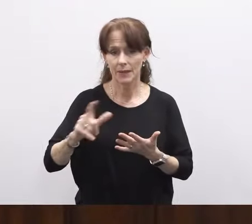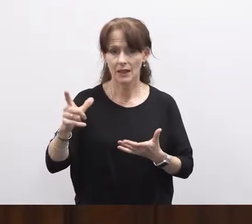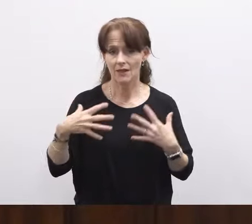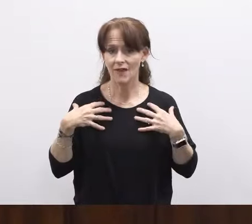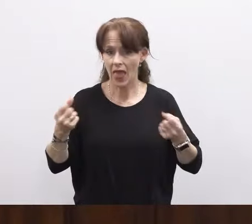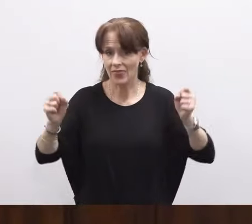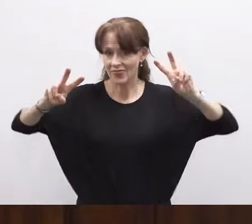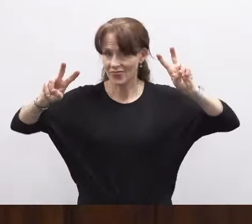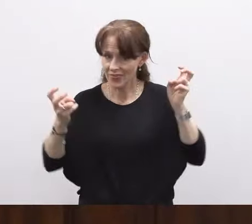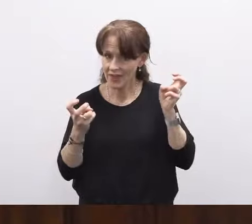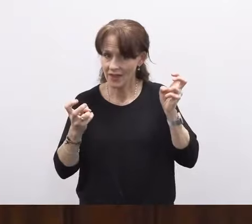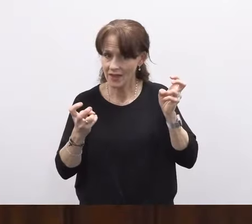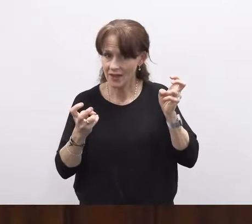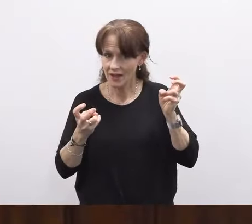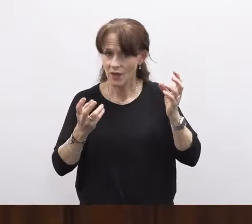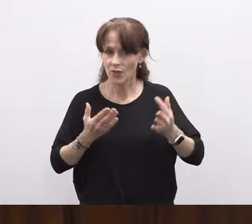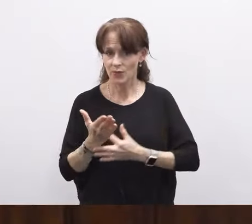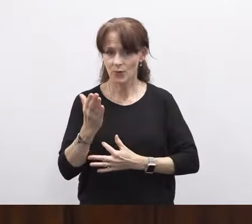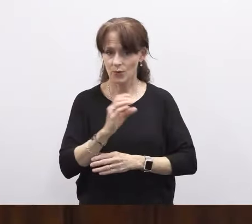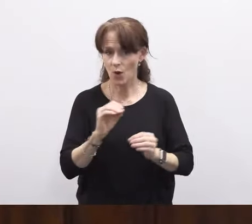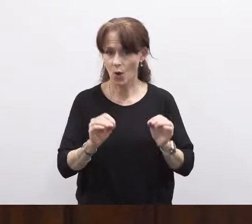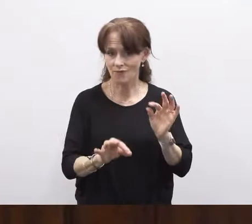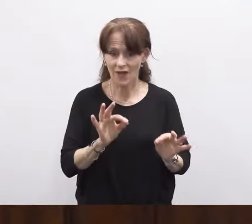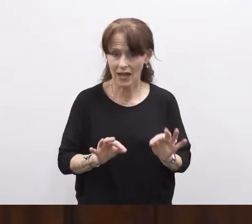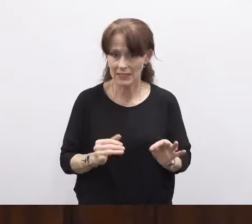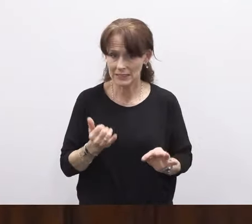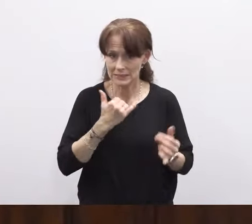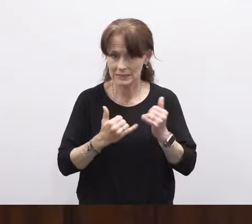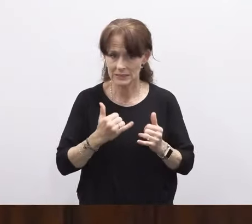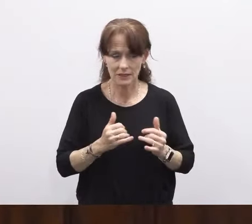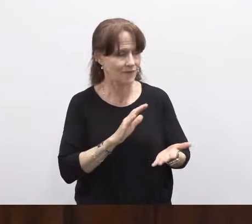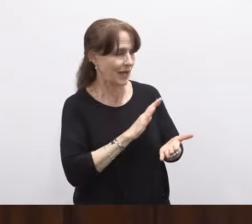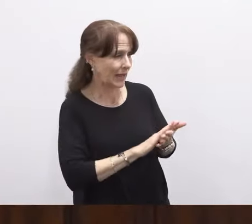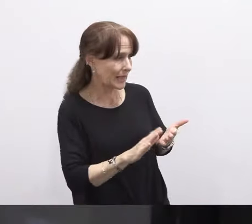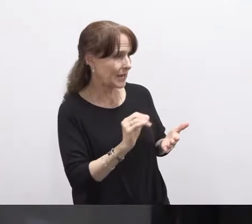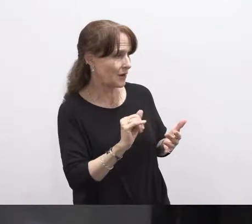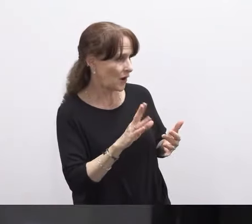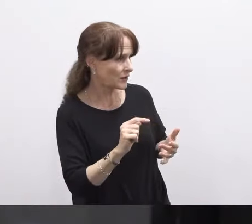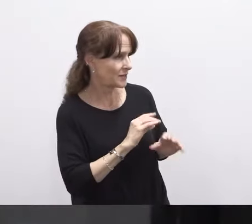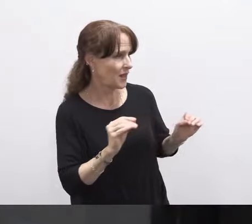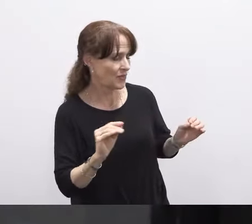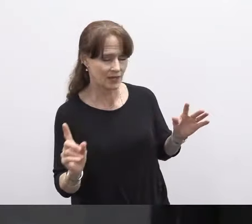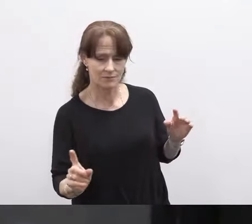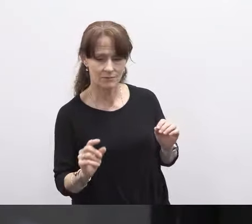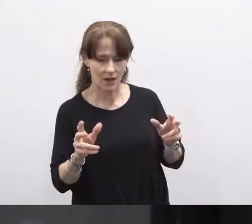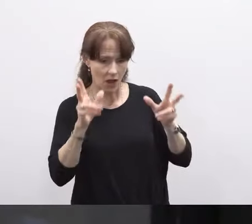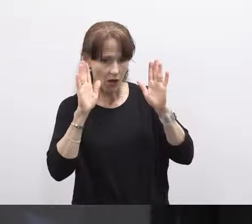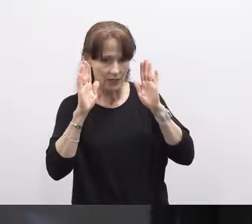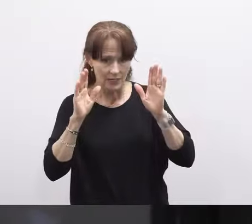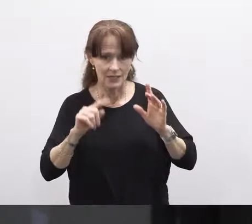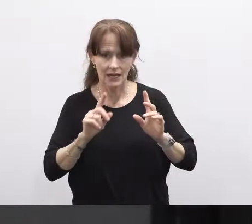here through no findings, correct? We have a clean audit. There was nothing that came to our attention that would need to be reported